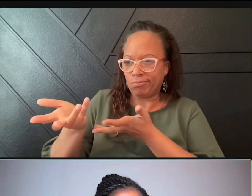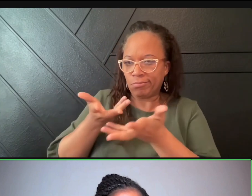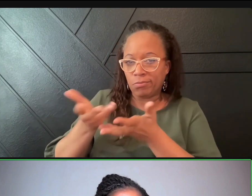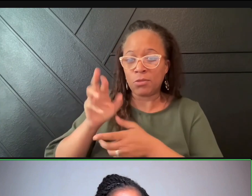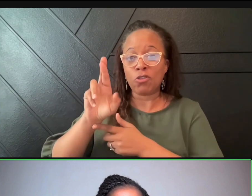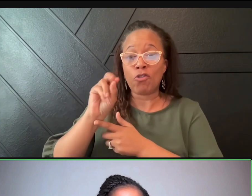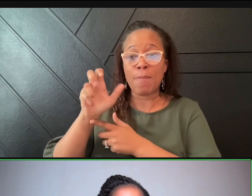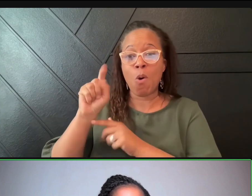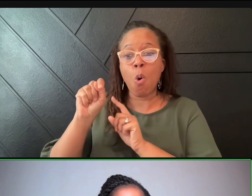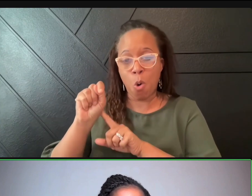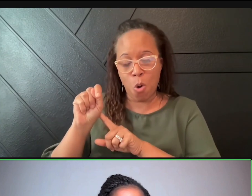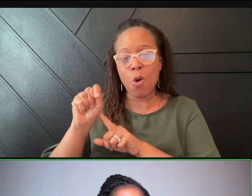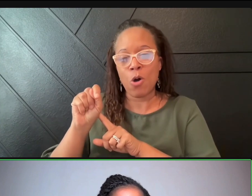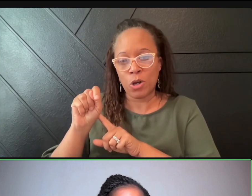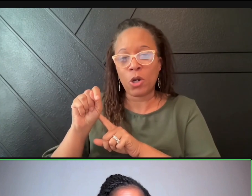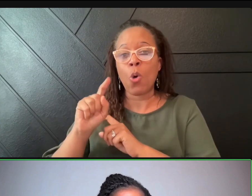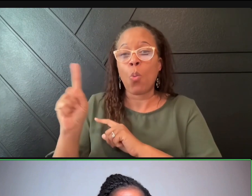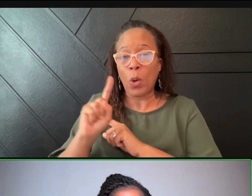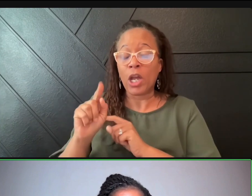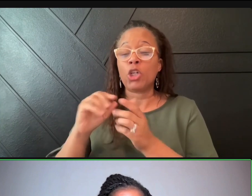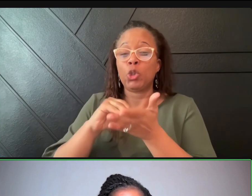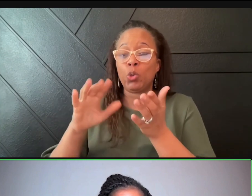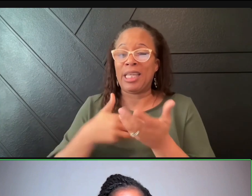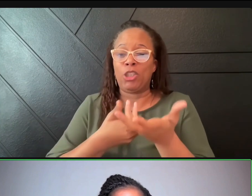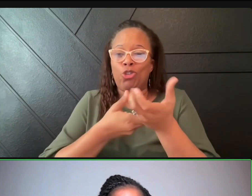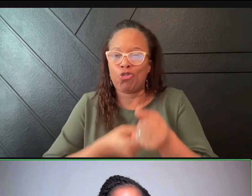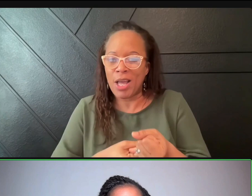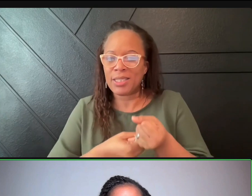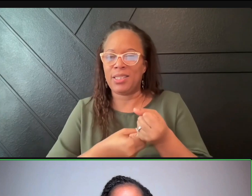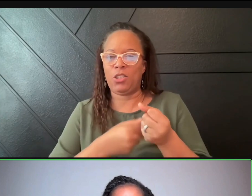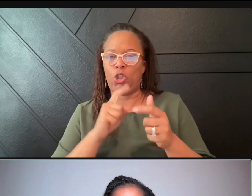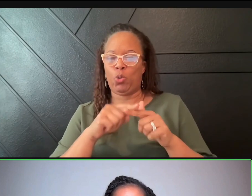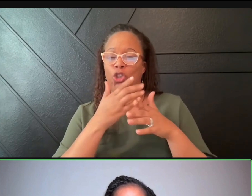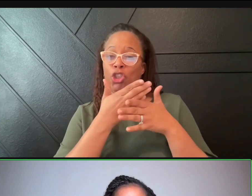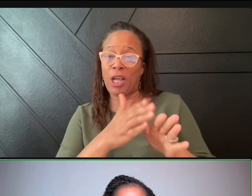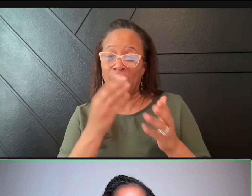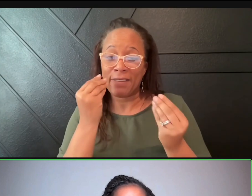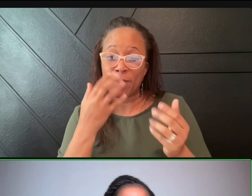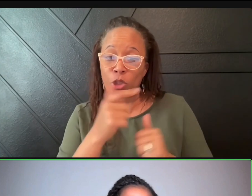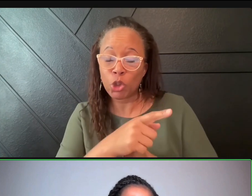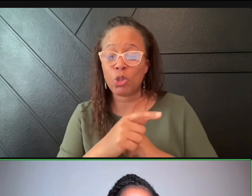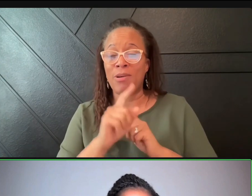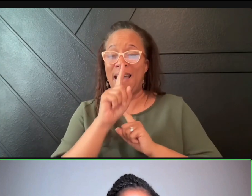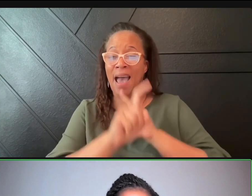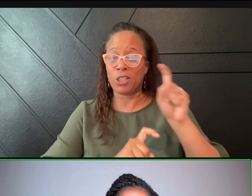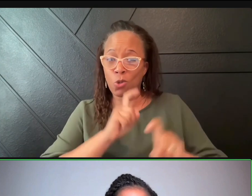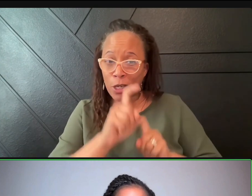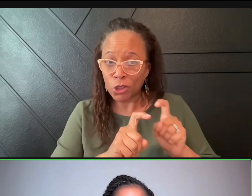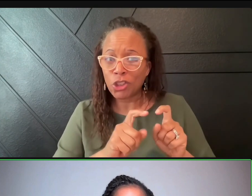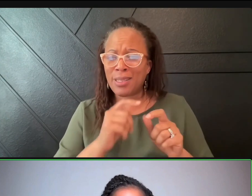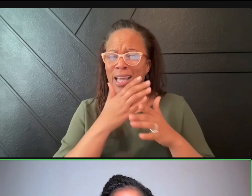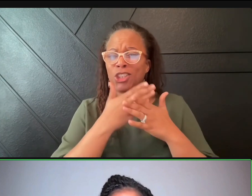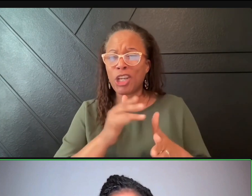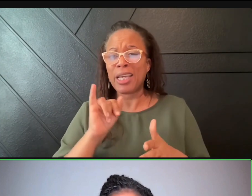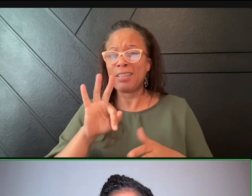You want to develop that rapport so that the students do truly trust you. And they can share that information,